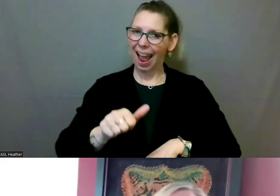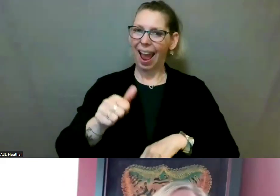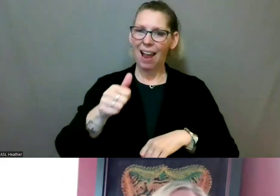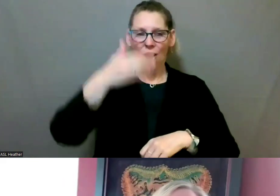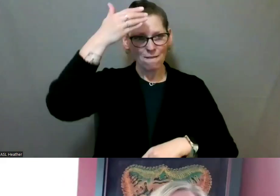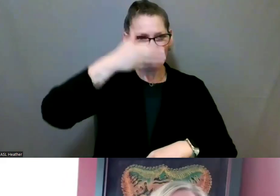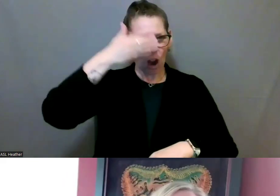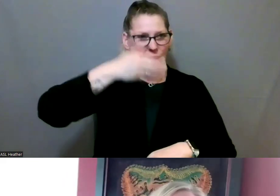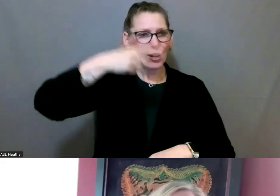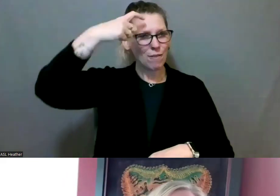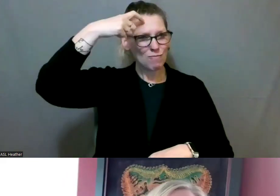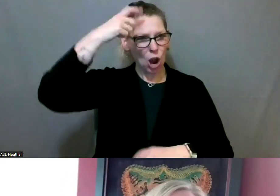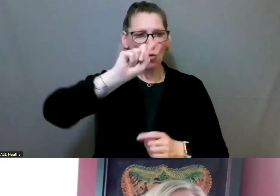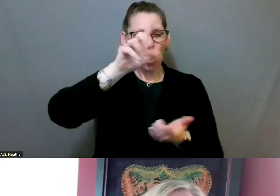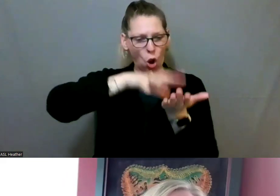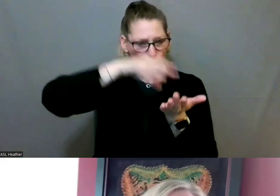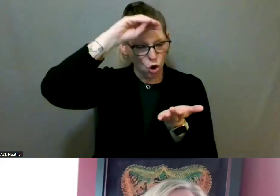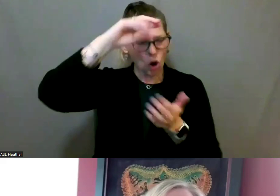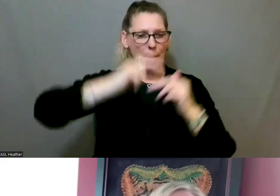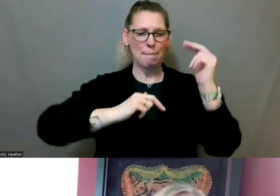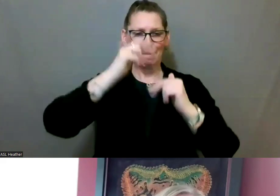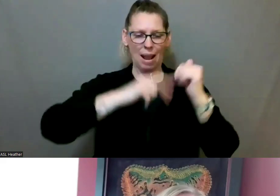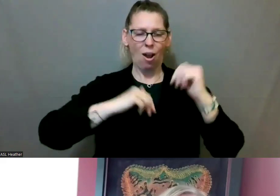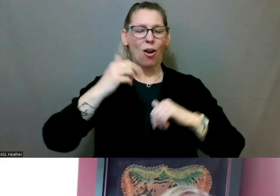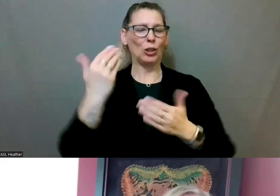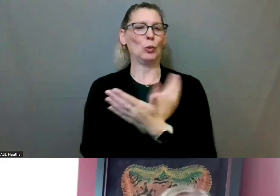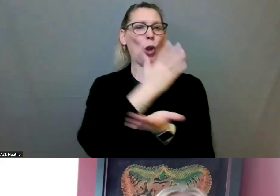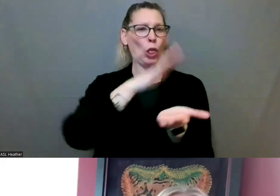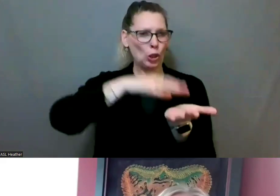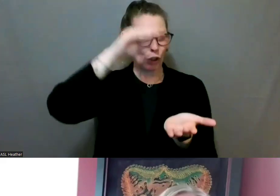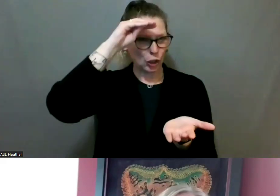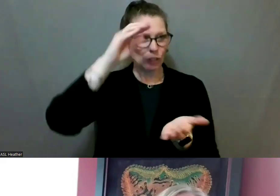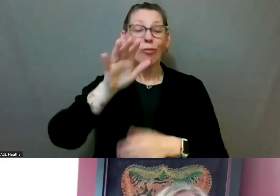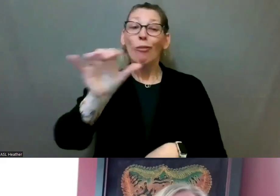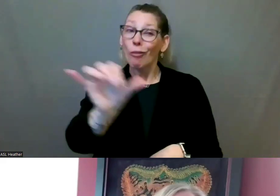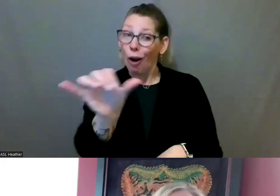really learn and build on new learning. And also in that front of brain place is